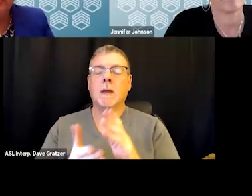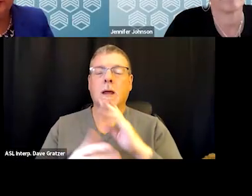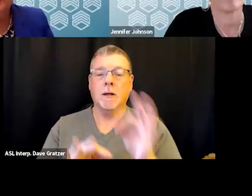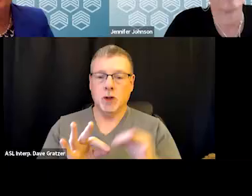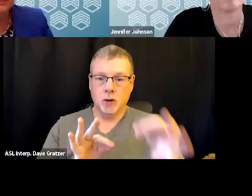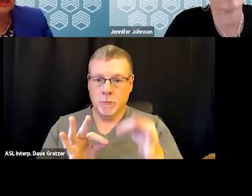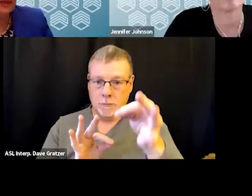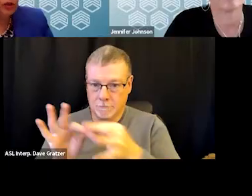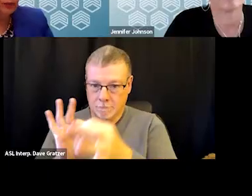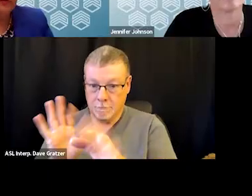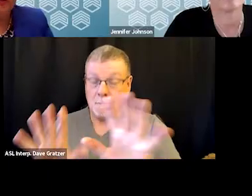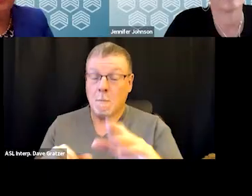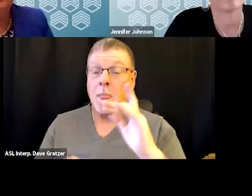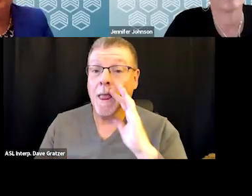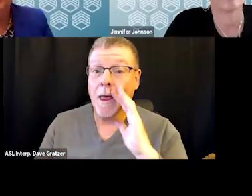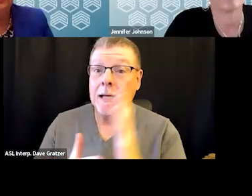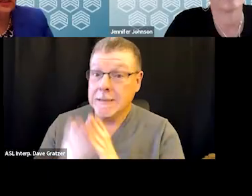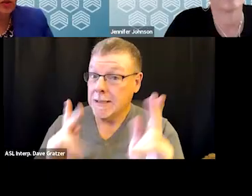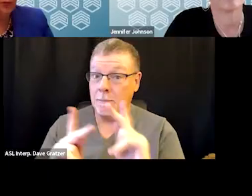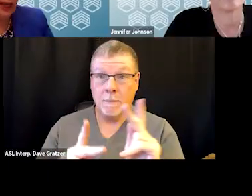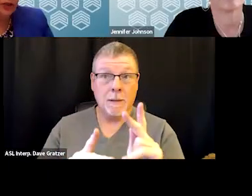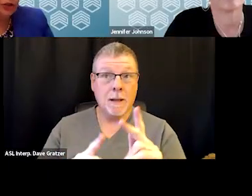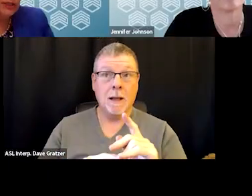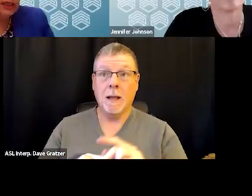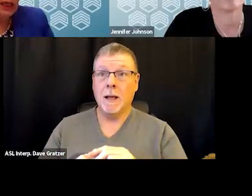Um, some of our people, as I mentioned before, may be really super anxious.